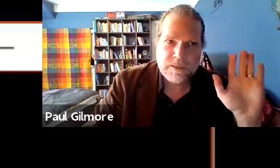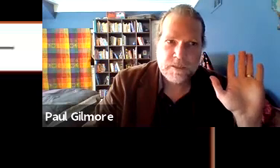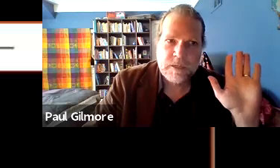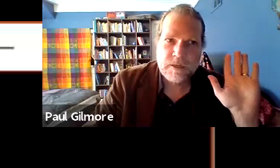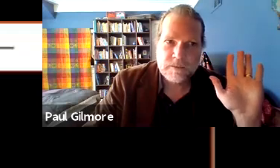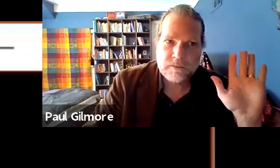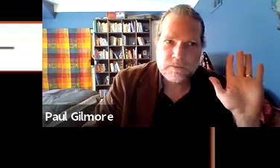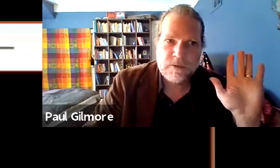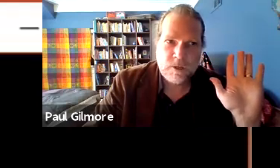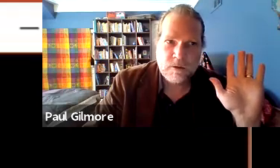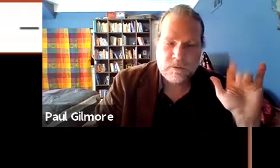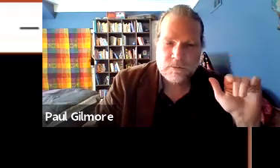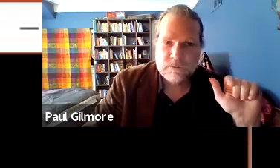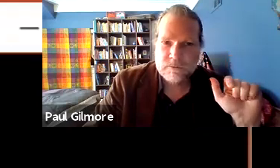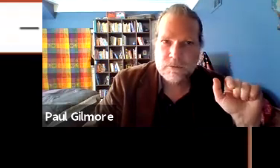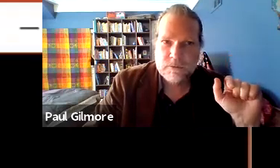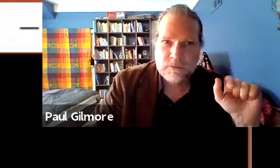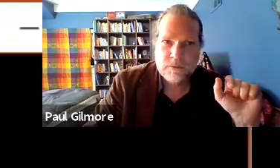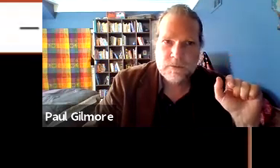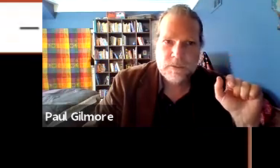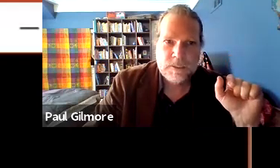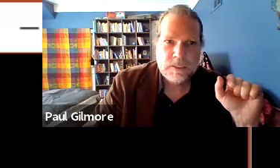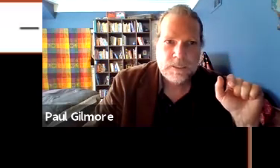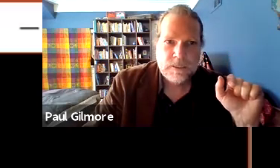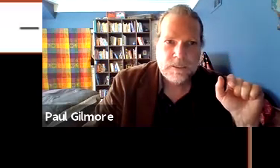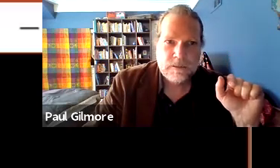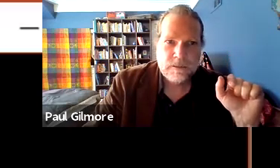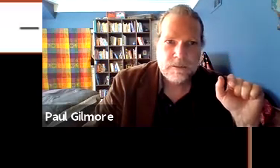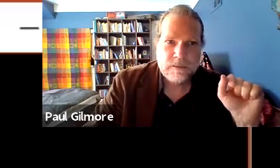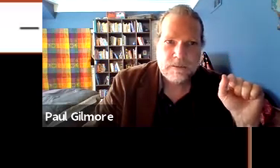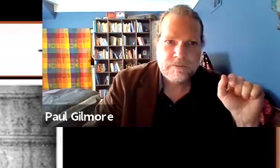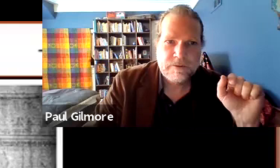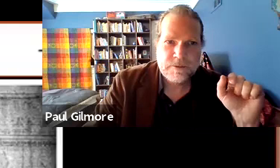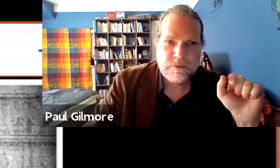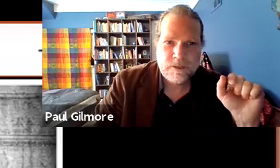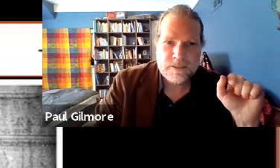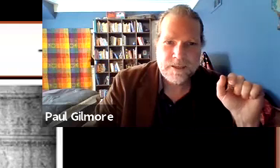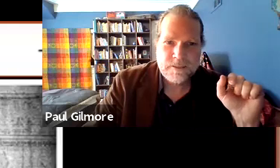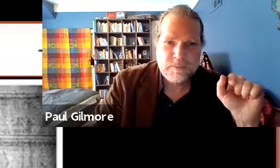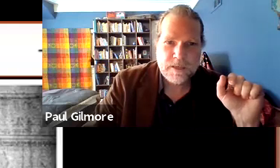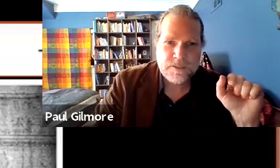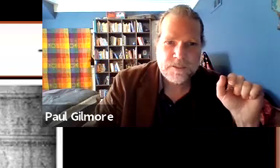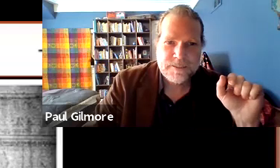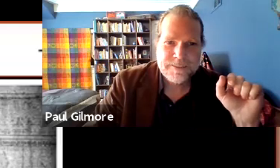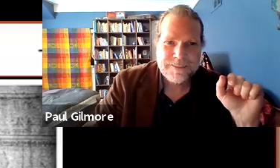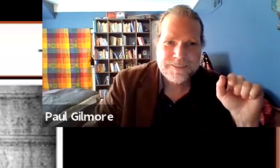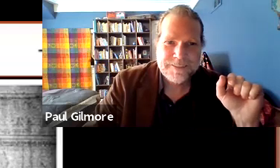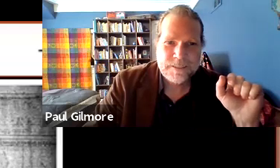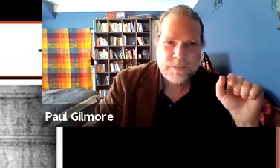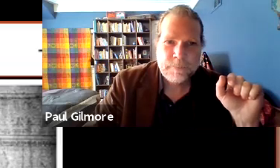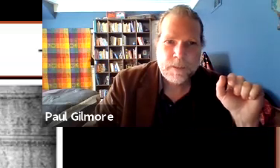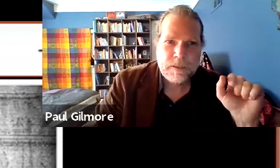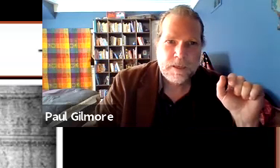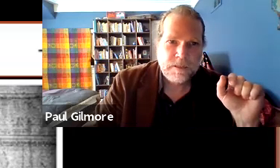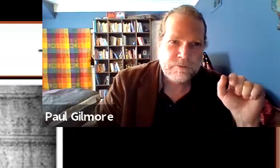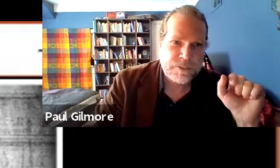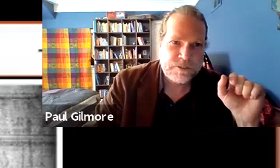Mexican American, don't go. The Fresno Ku Klux Klan unmasked. And then of course,